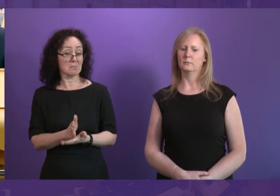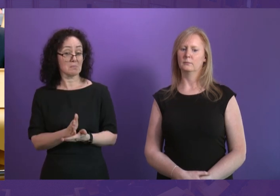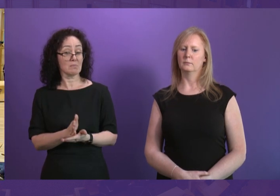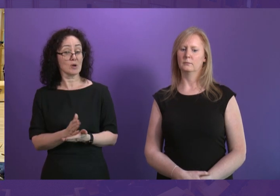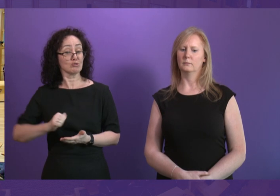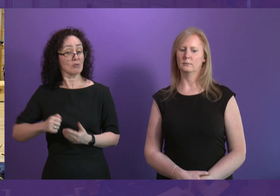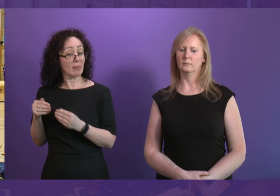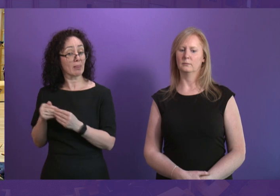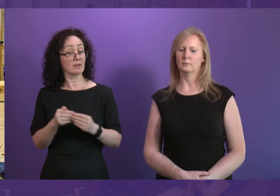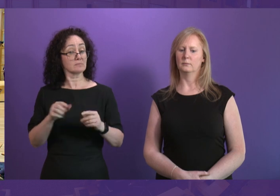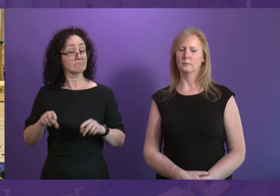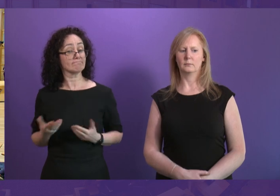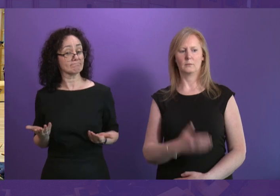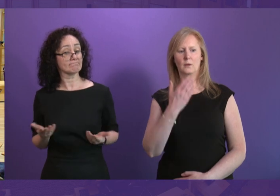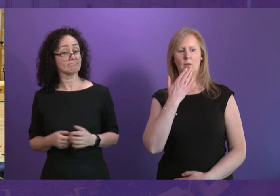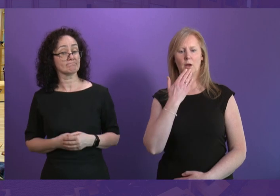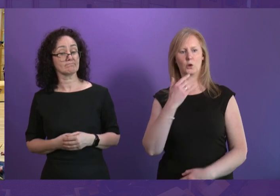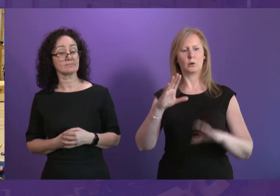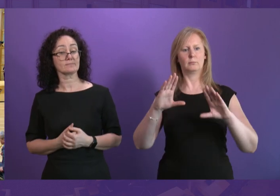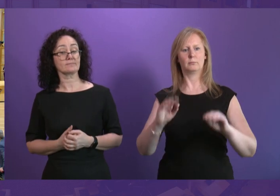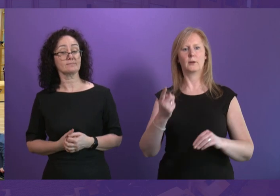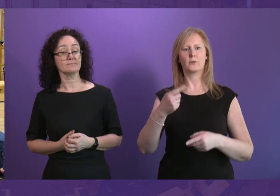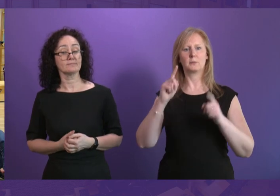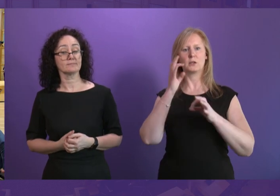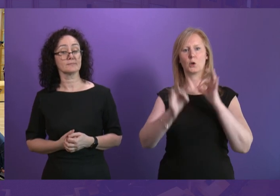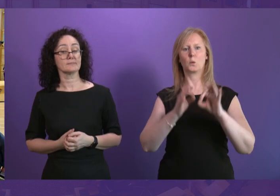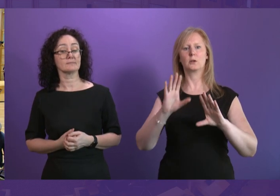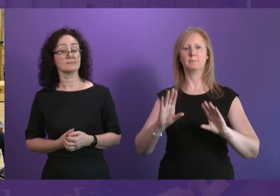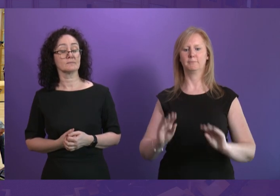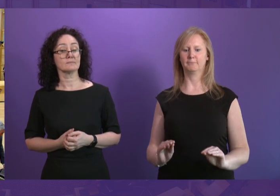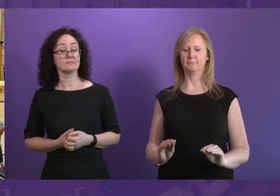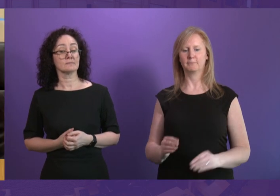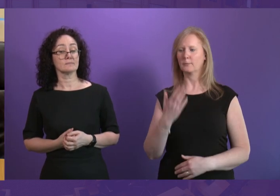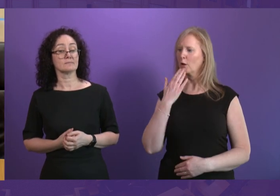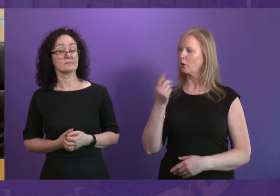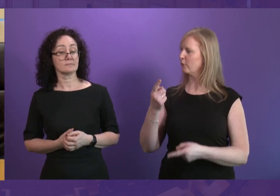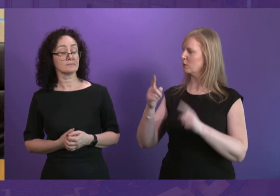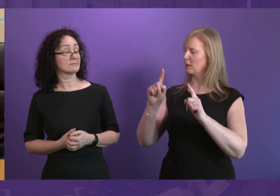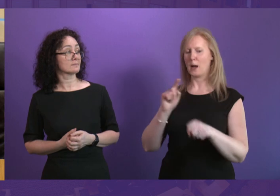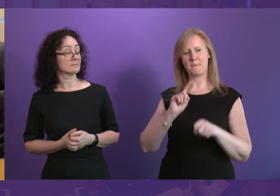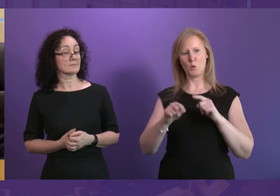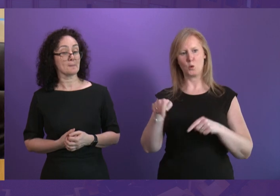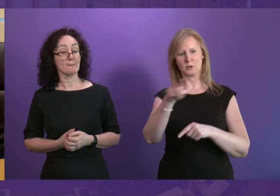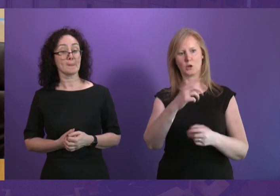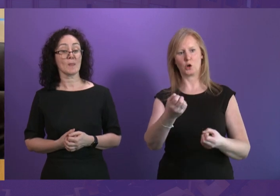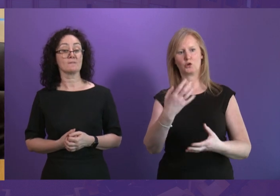The Presiding Officer: That concludes First Minister’s question time. I thank the First Minister and most of the contributors for their brevity. We're